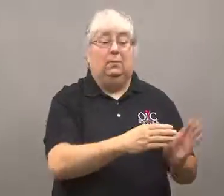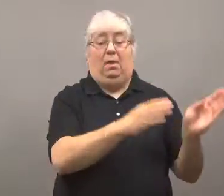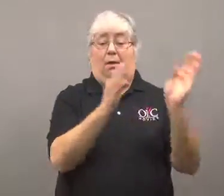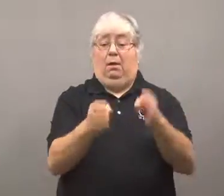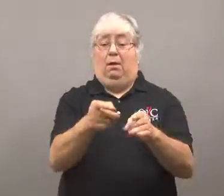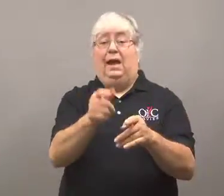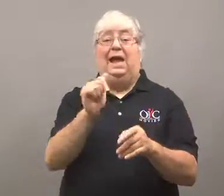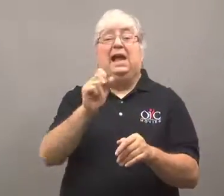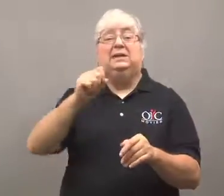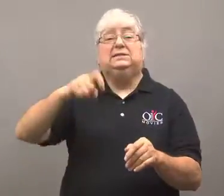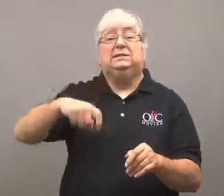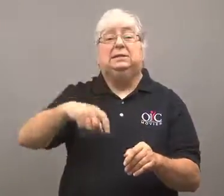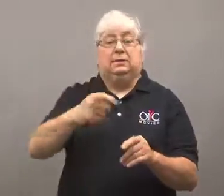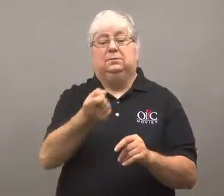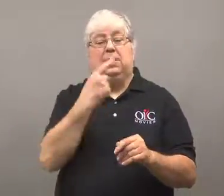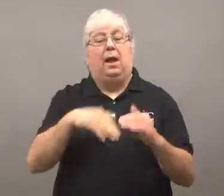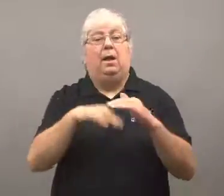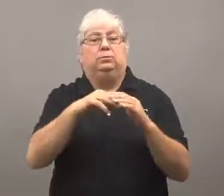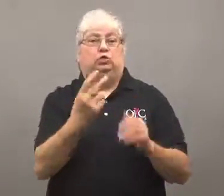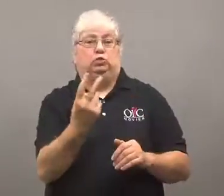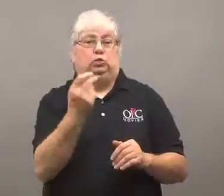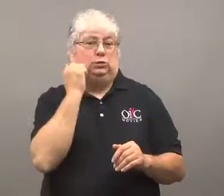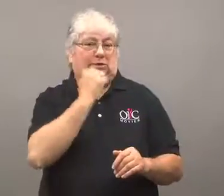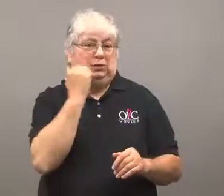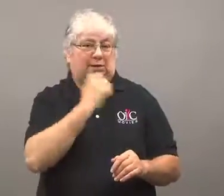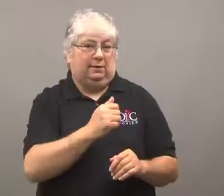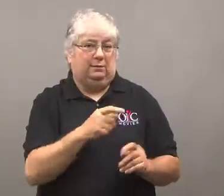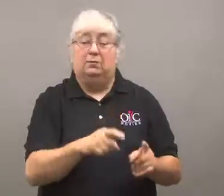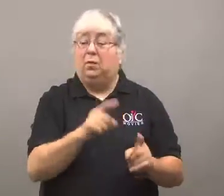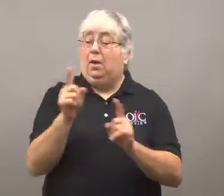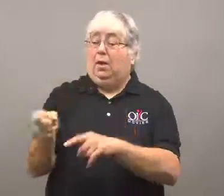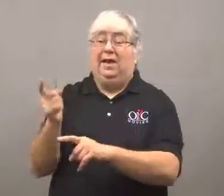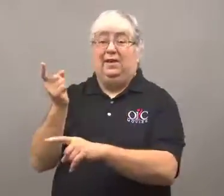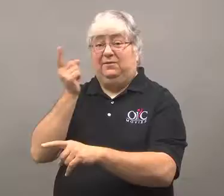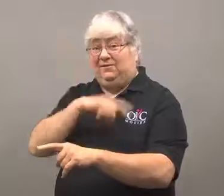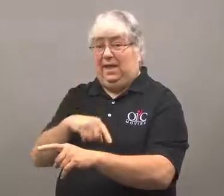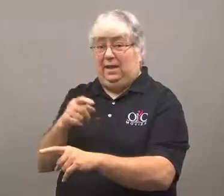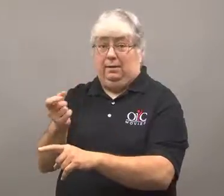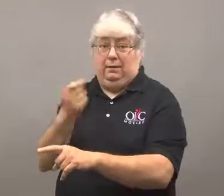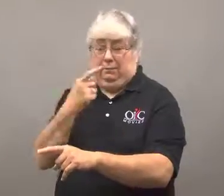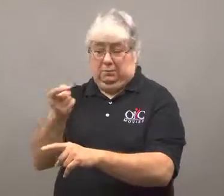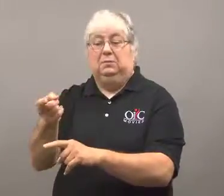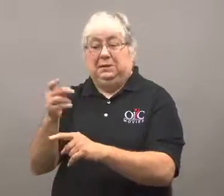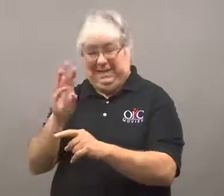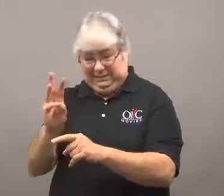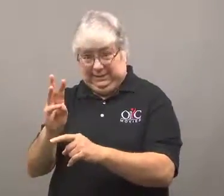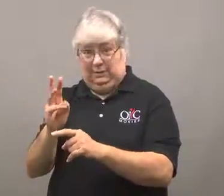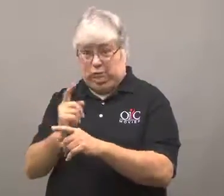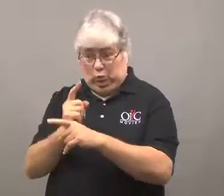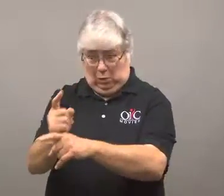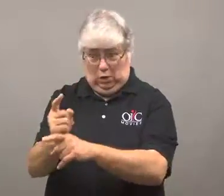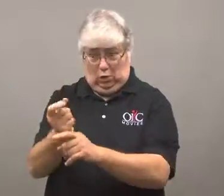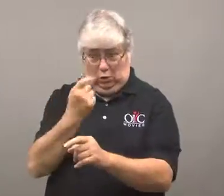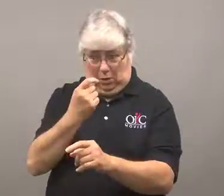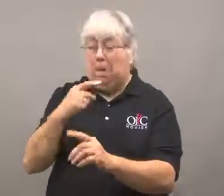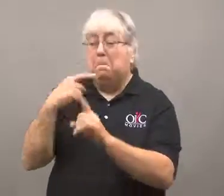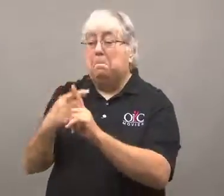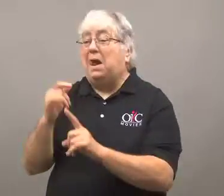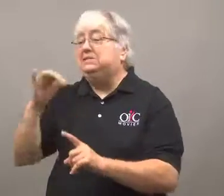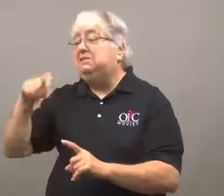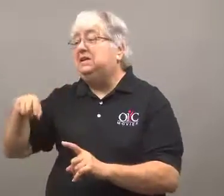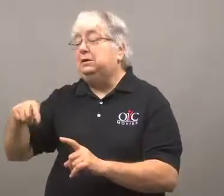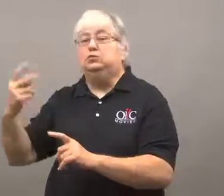The second group, the as-needed group, could take up to two tablets per day.